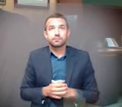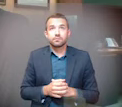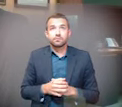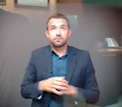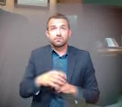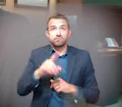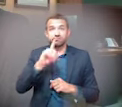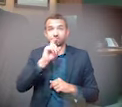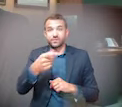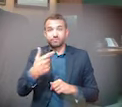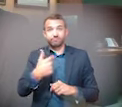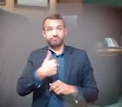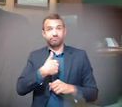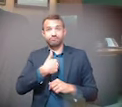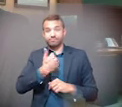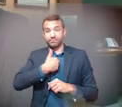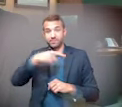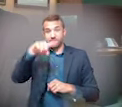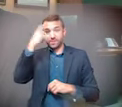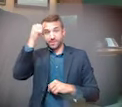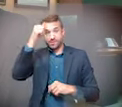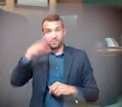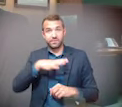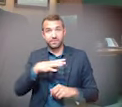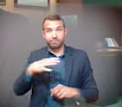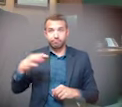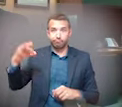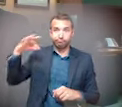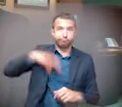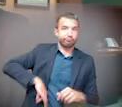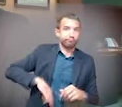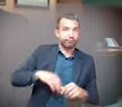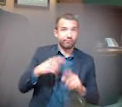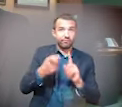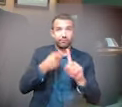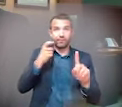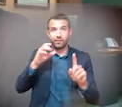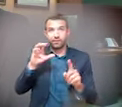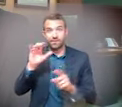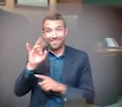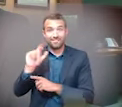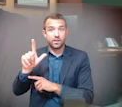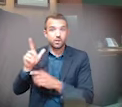I've really benefited from the work that many advocates did to pass the Civil Rights Act of 1964 to make